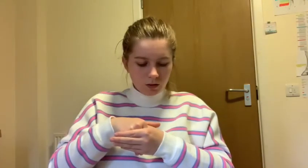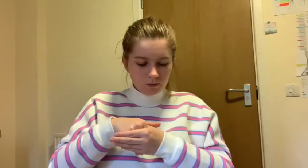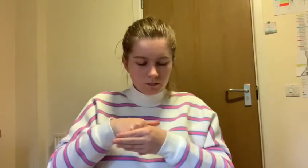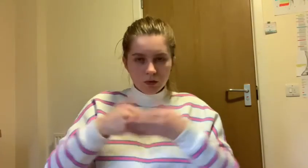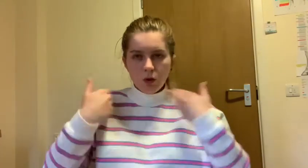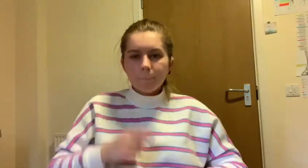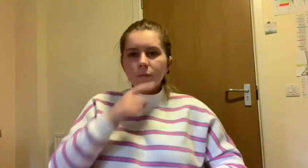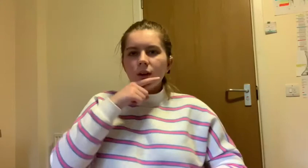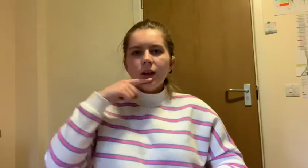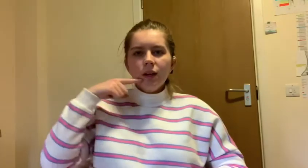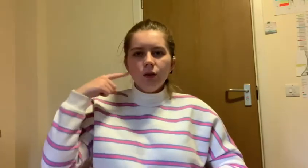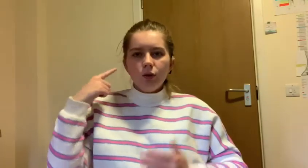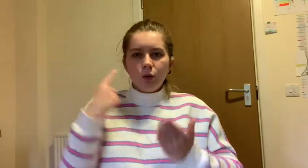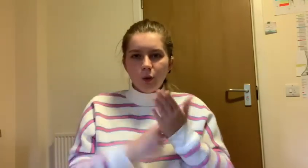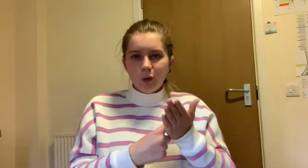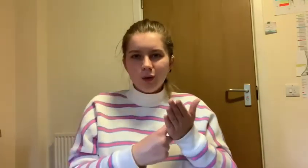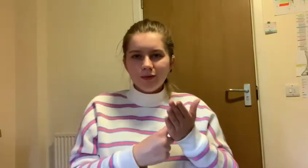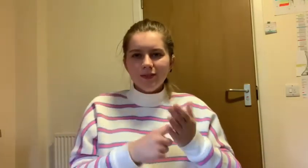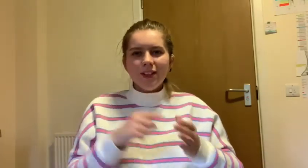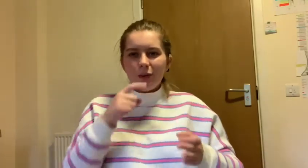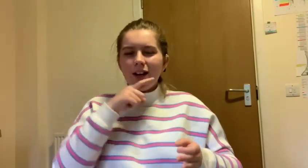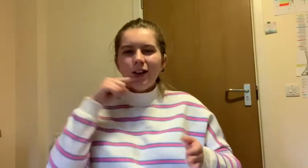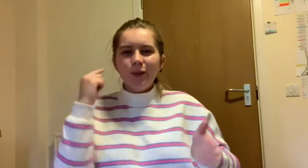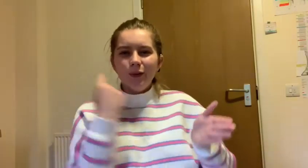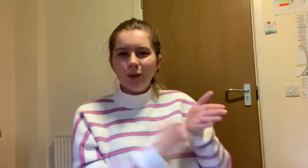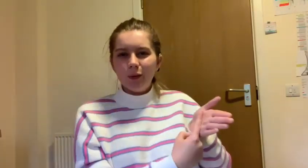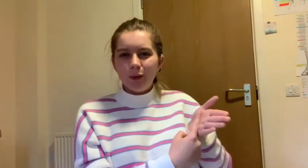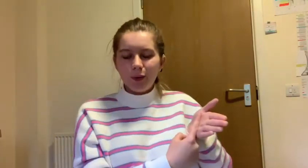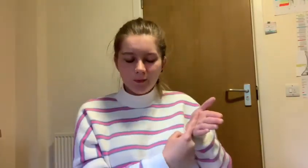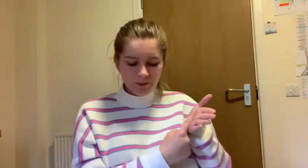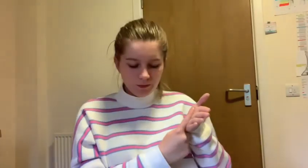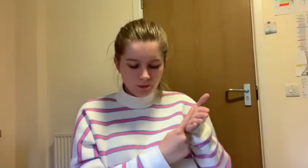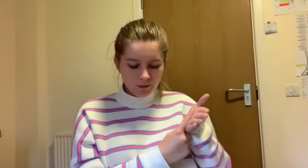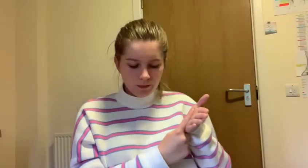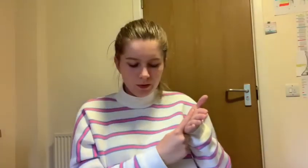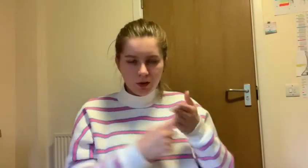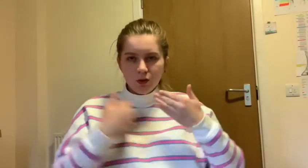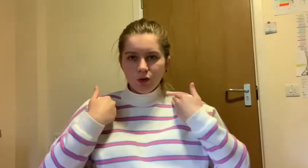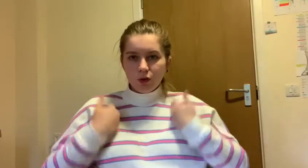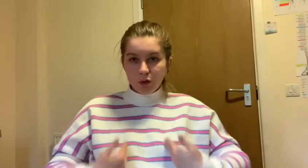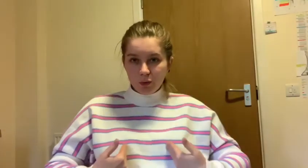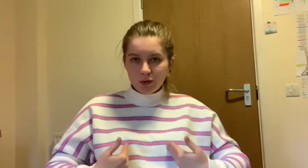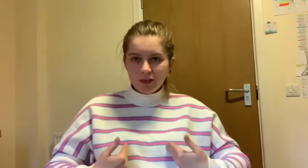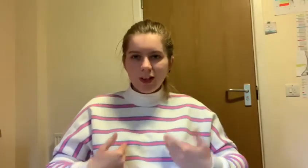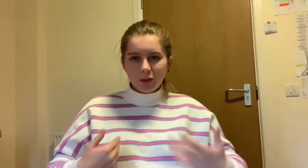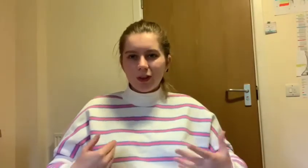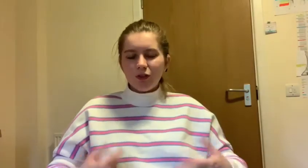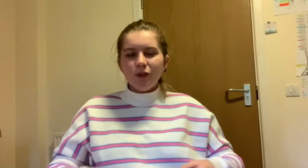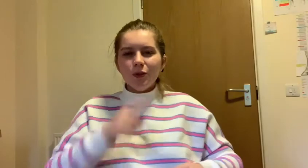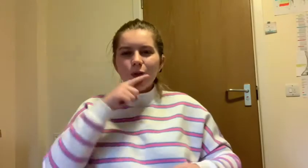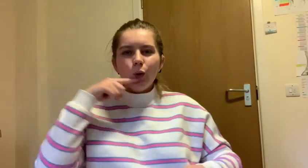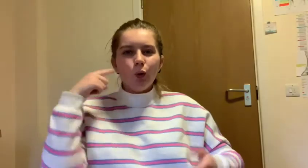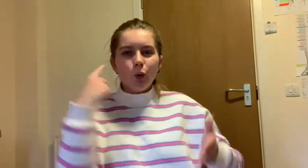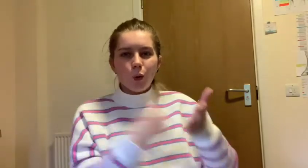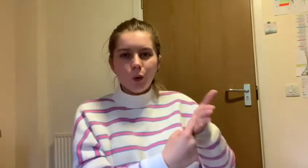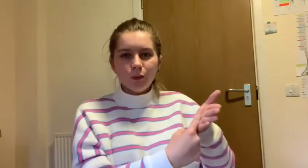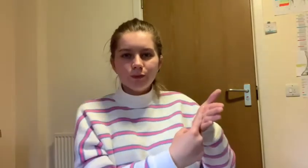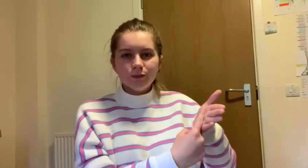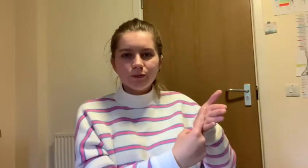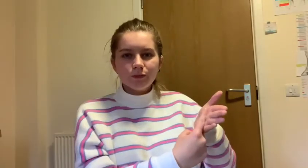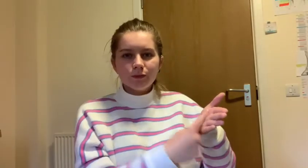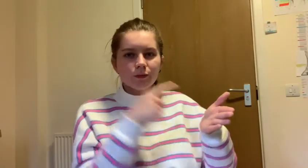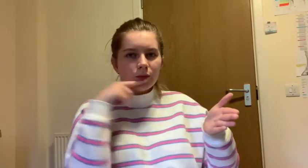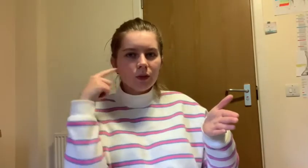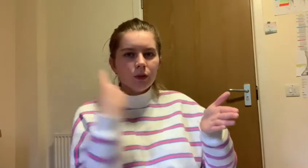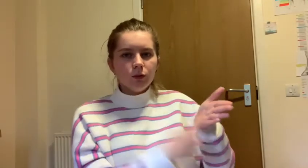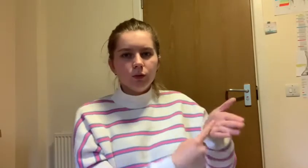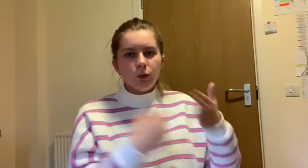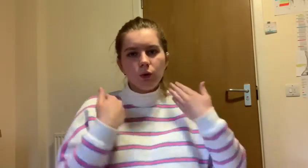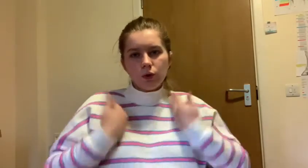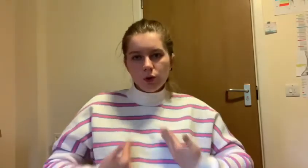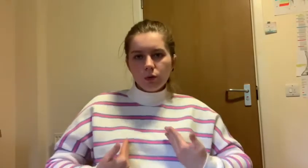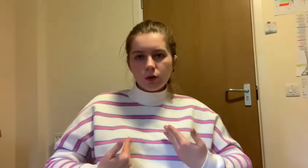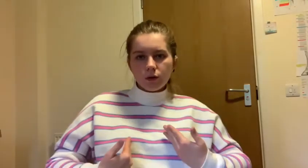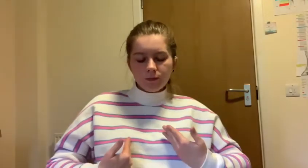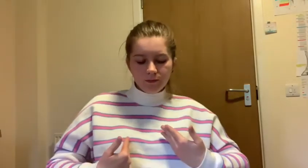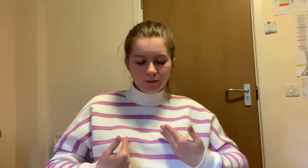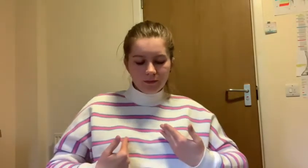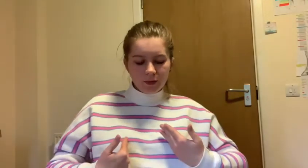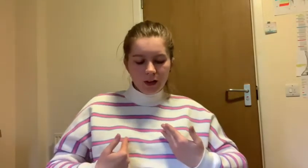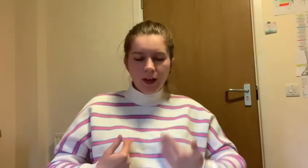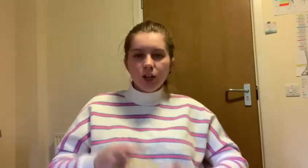"Law" that's why (I was confused) "Law", "suit" that's why I got confused. "Law" "law suit"